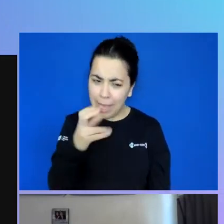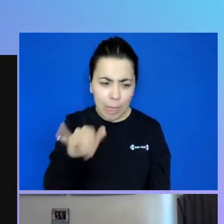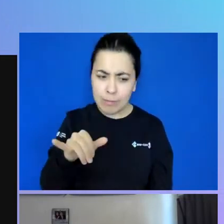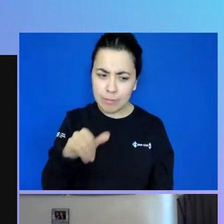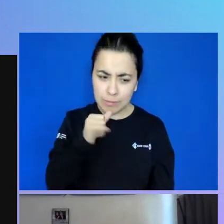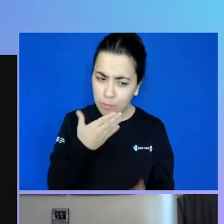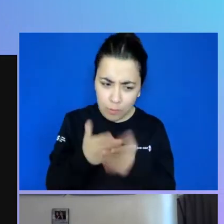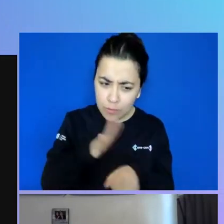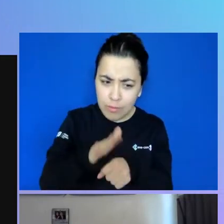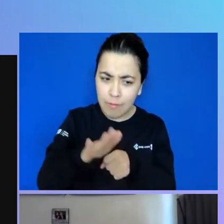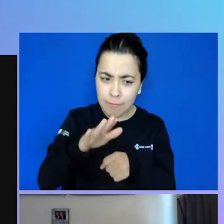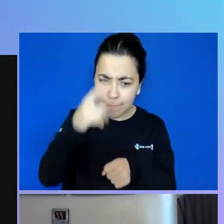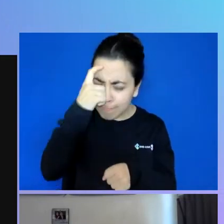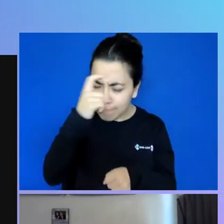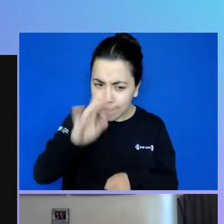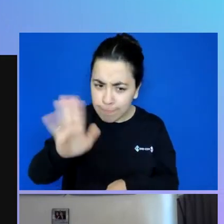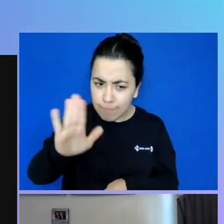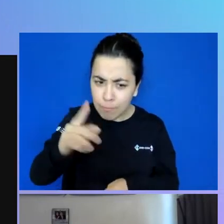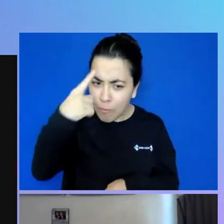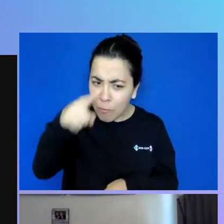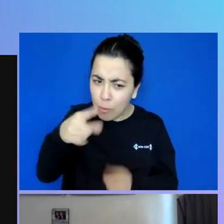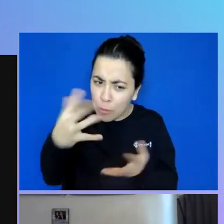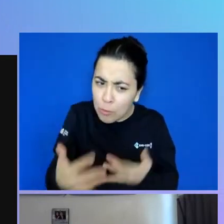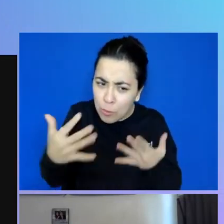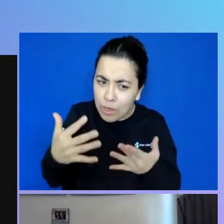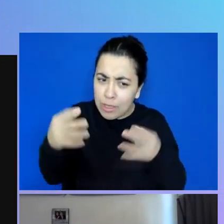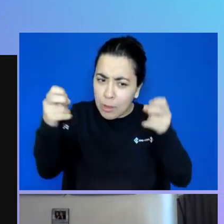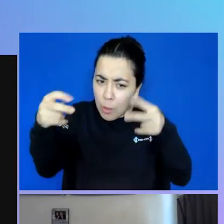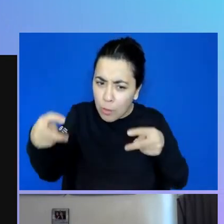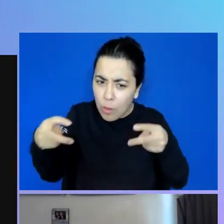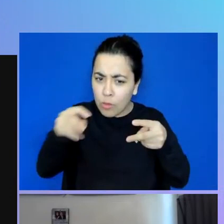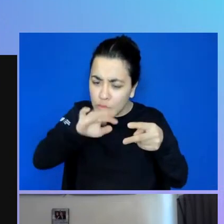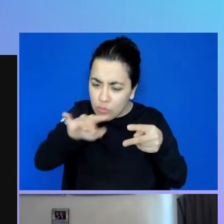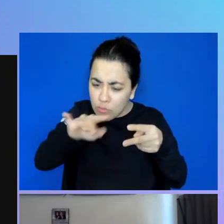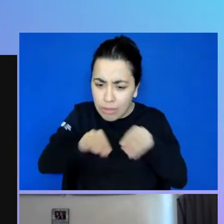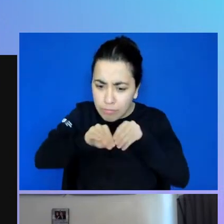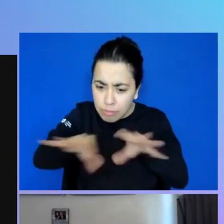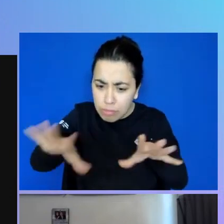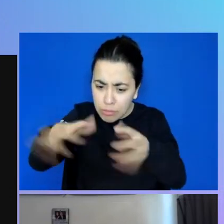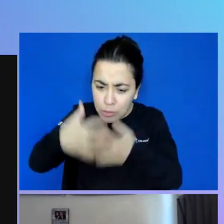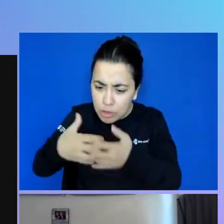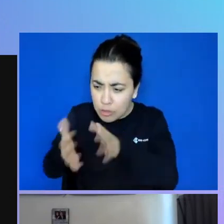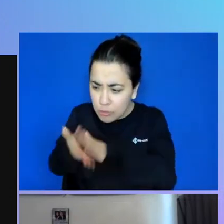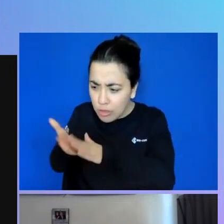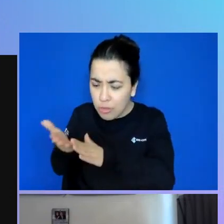to write the code? Deploy it. Run it on your machine before